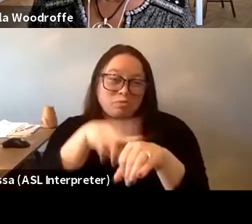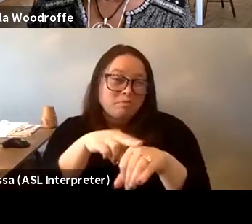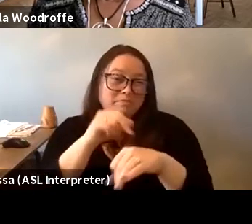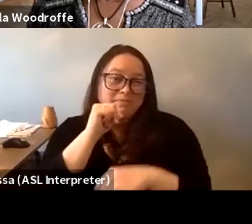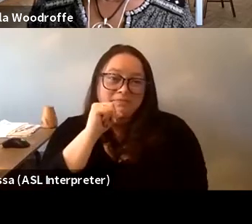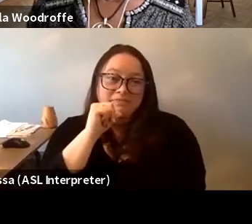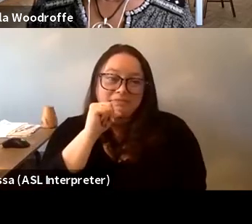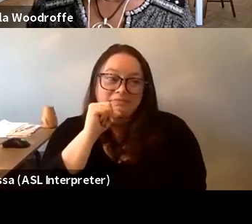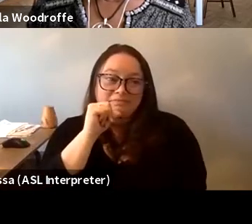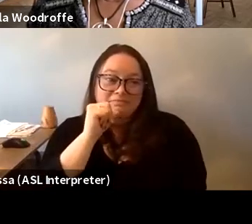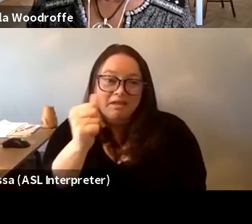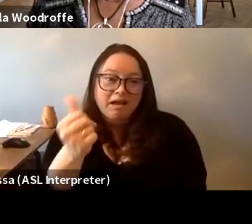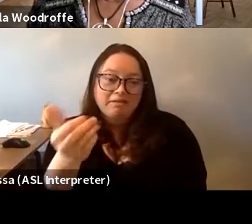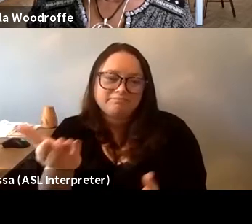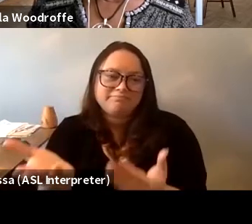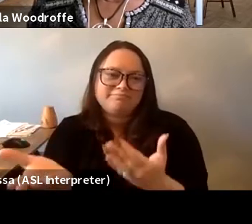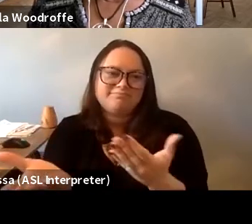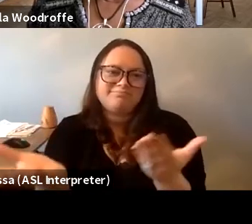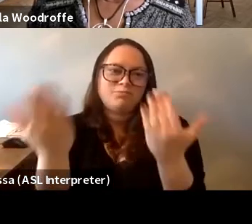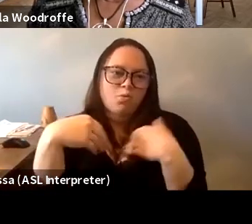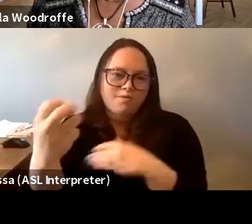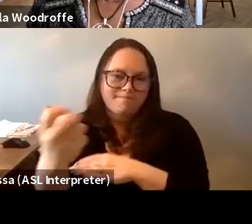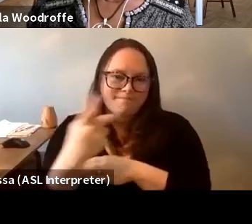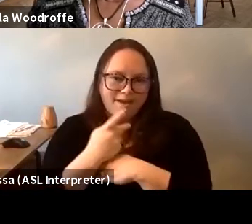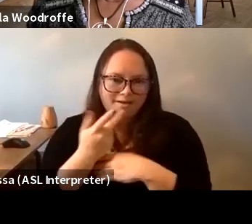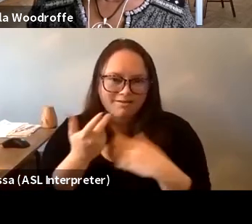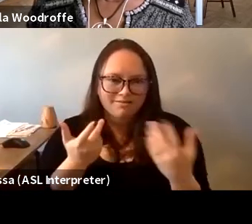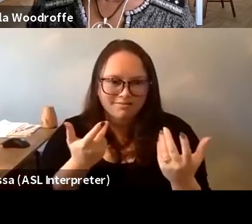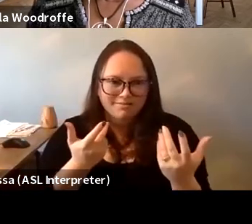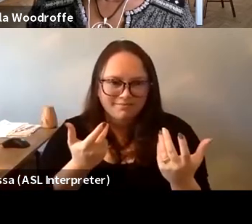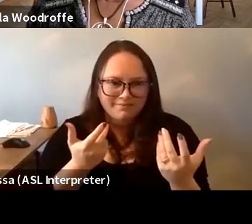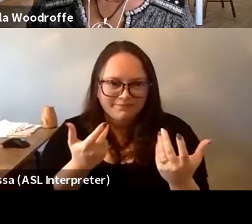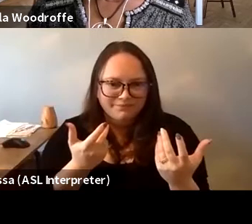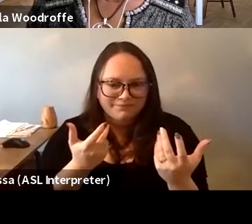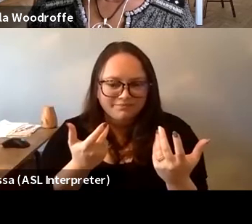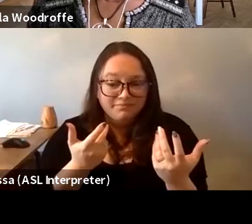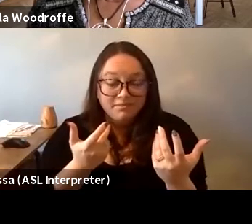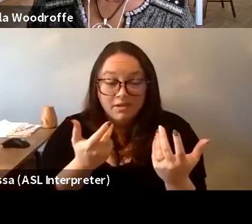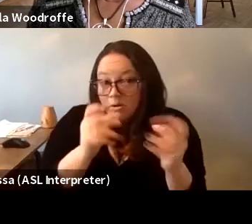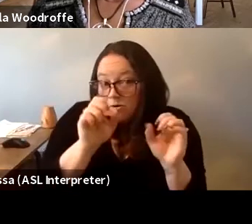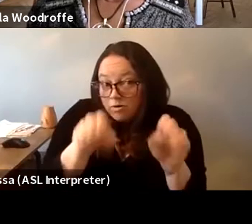certain things. But they can't get, but they can't get past a